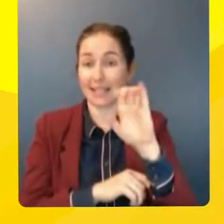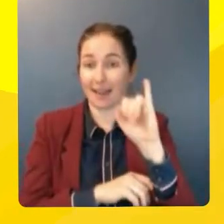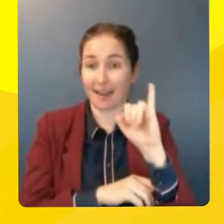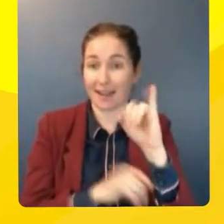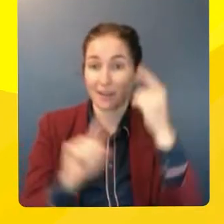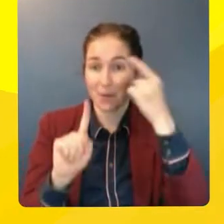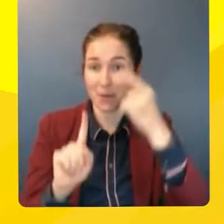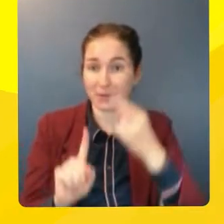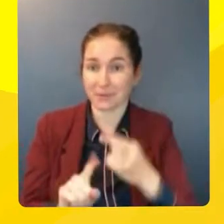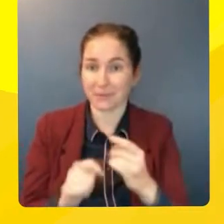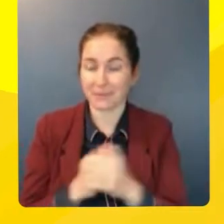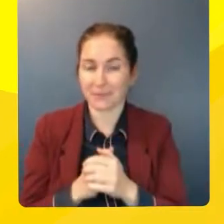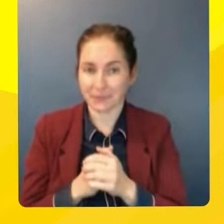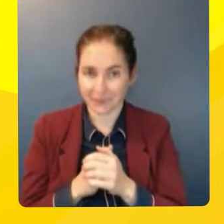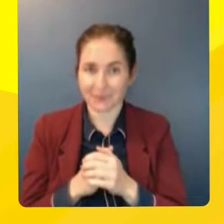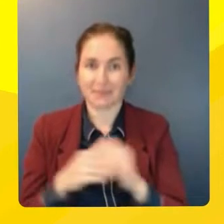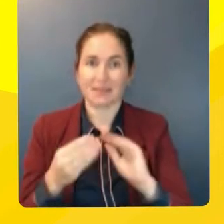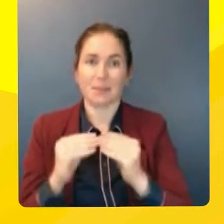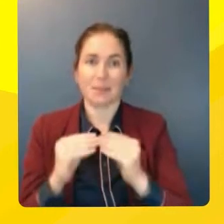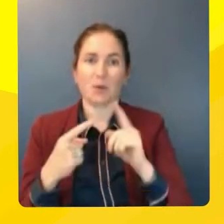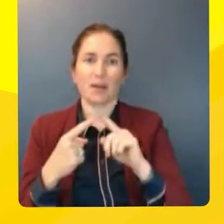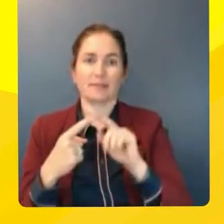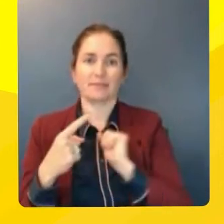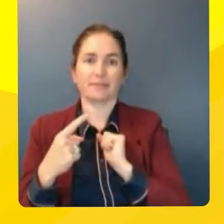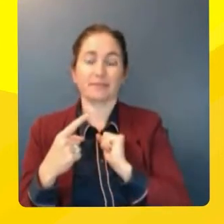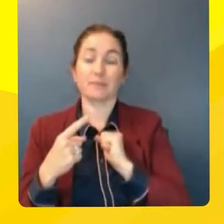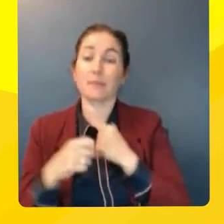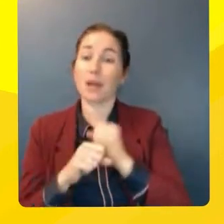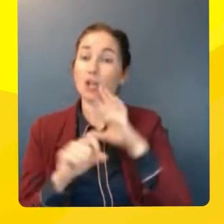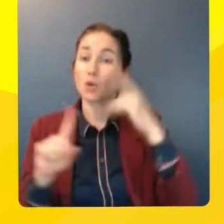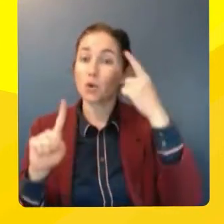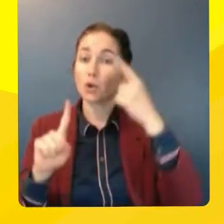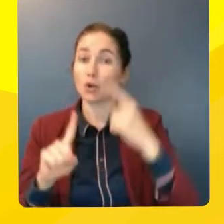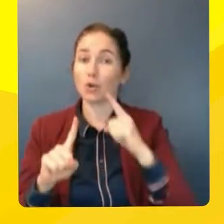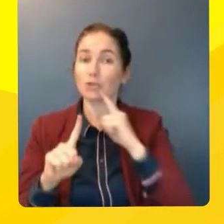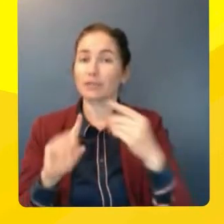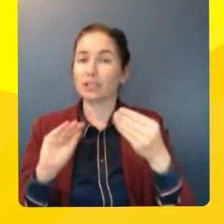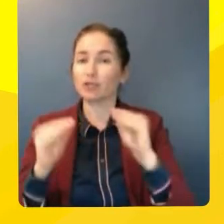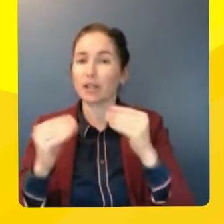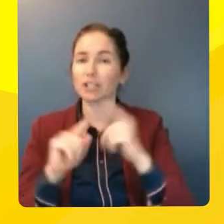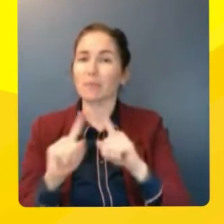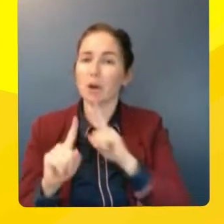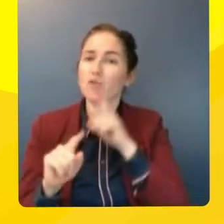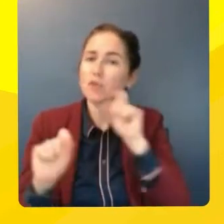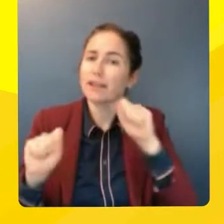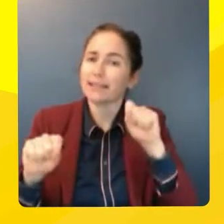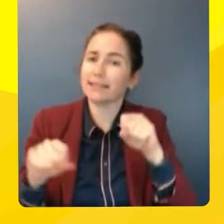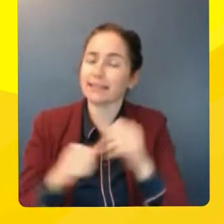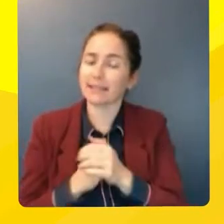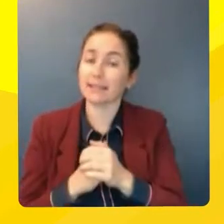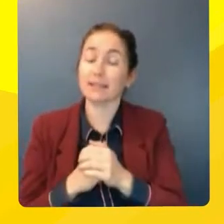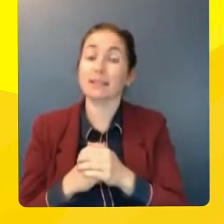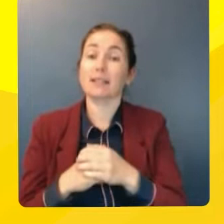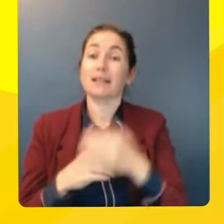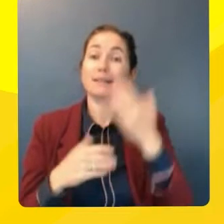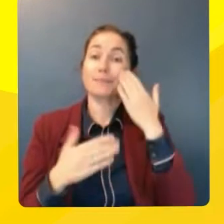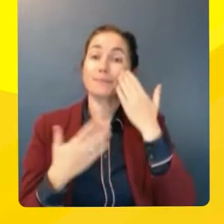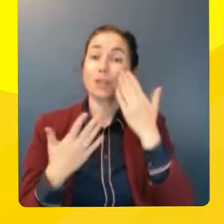Number one, make your goal stretching, yet realistic. Research shows that challenging goals spur